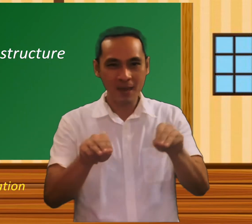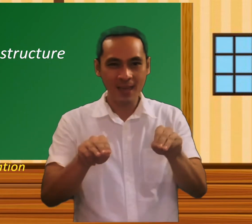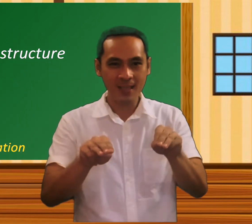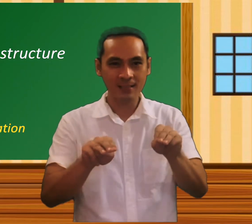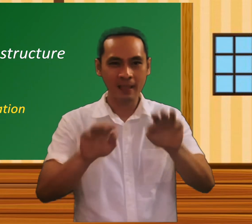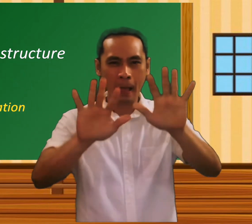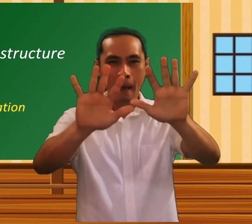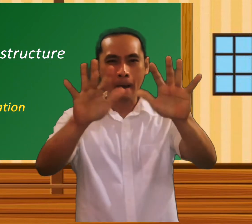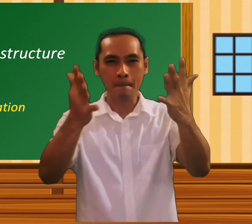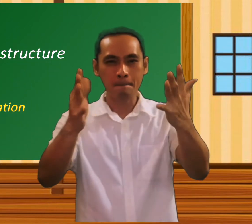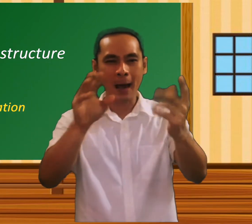palm orientation